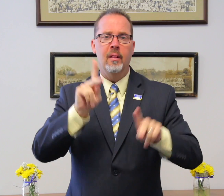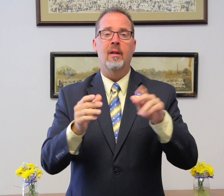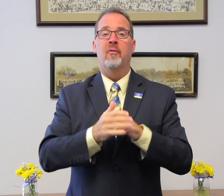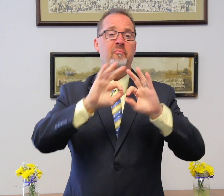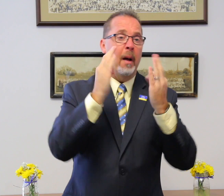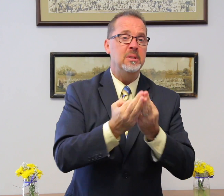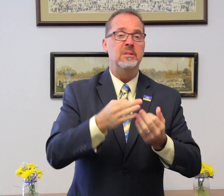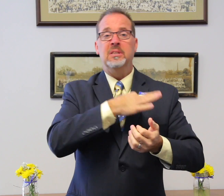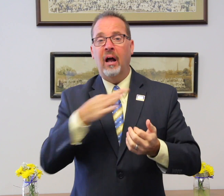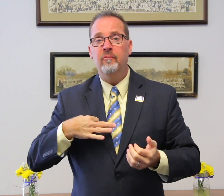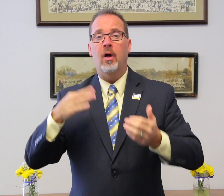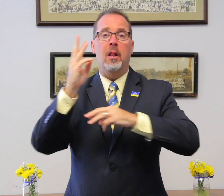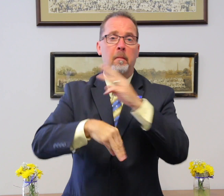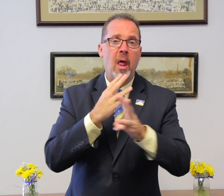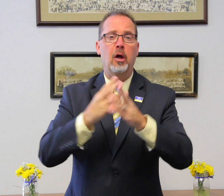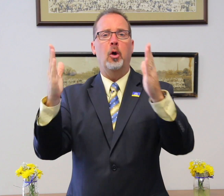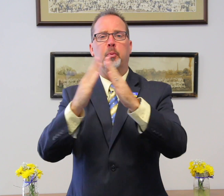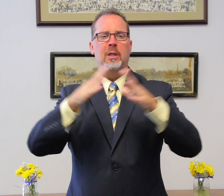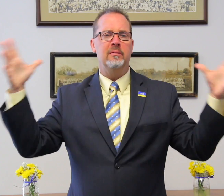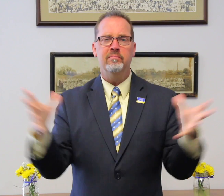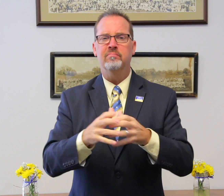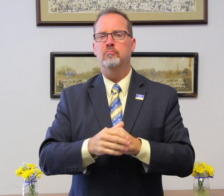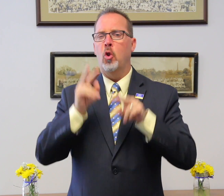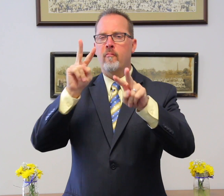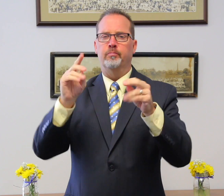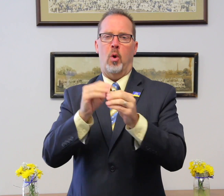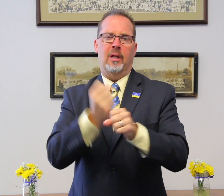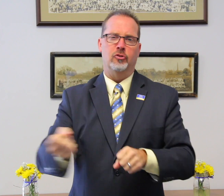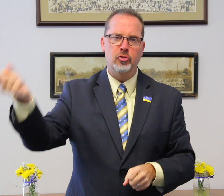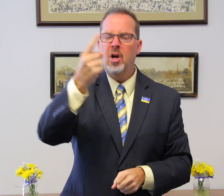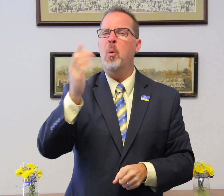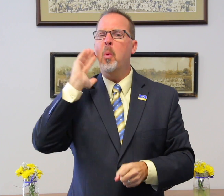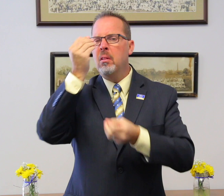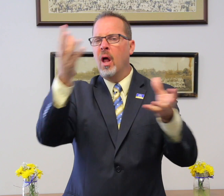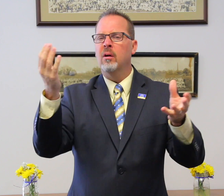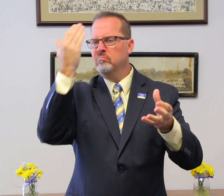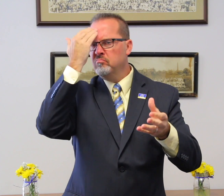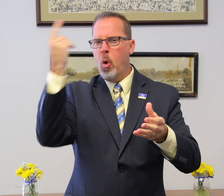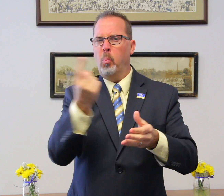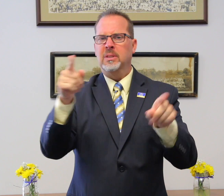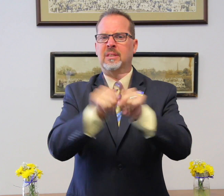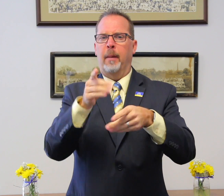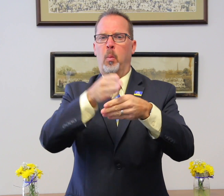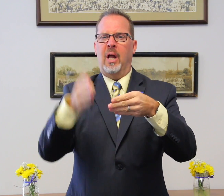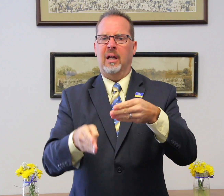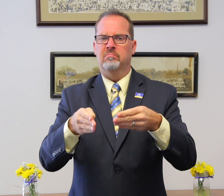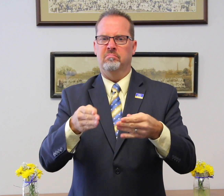over 250 people including families, staff, community members, and alumni. I look forward to having this event every year. It is going to be an annual event the